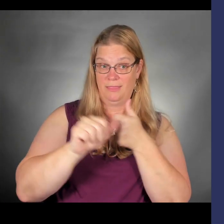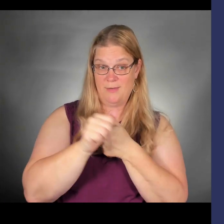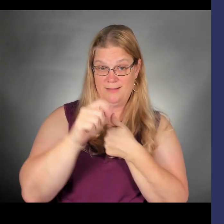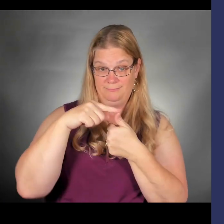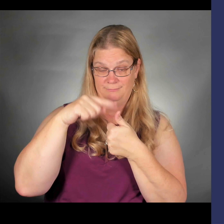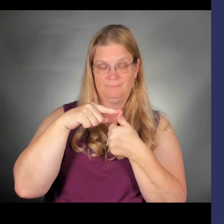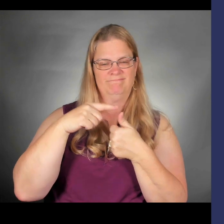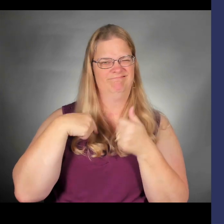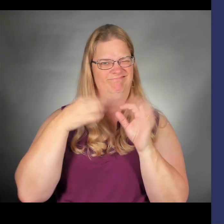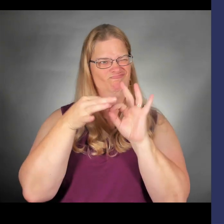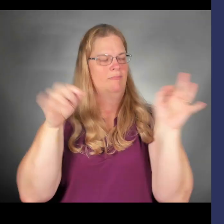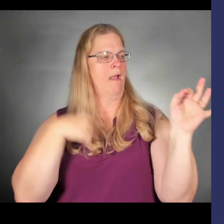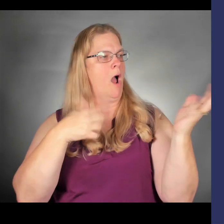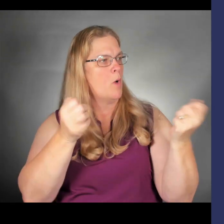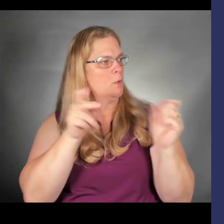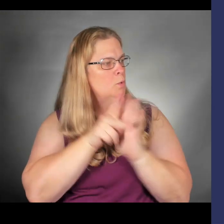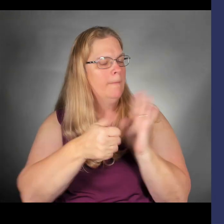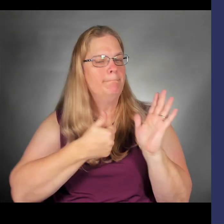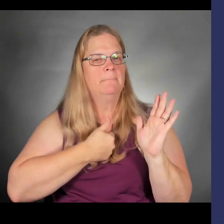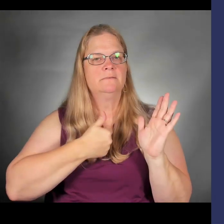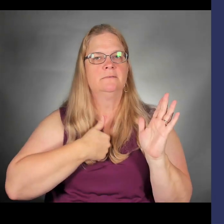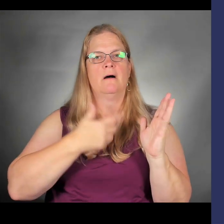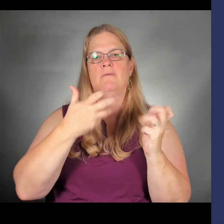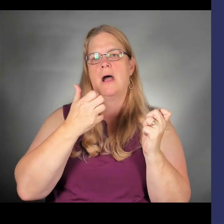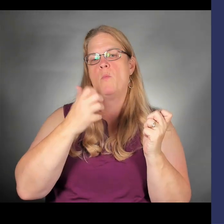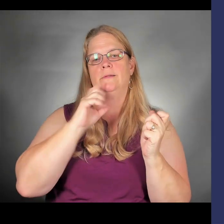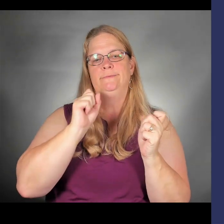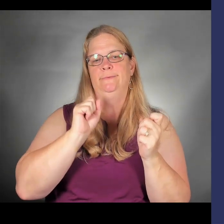direct threat would be, "I want to kill myself."